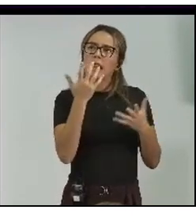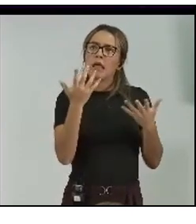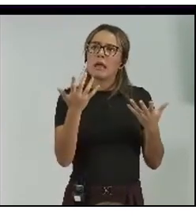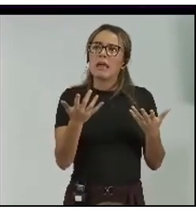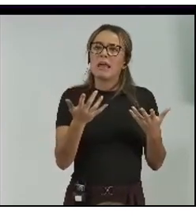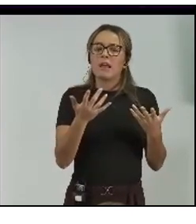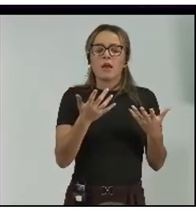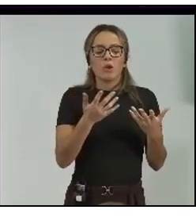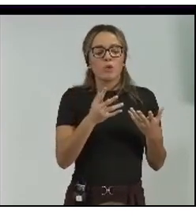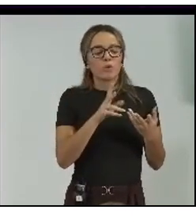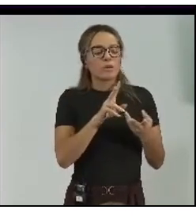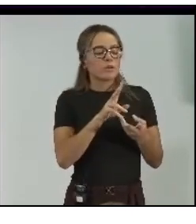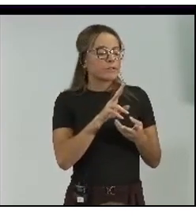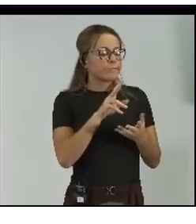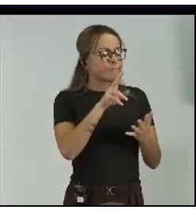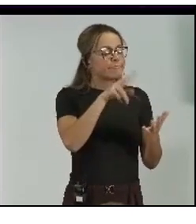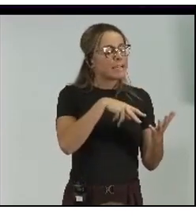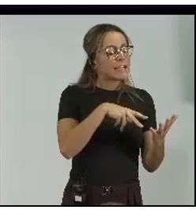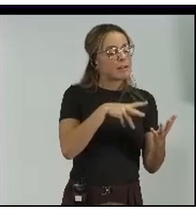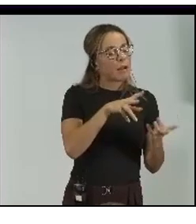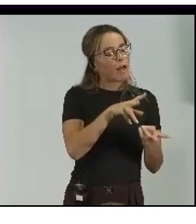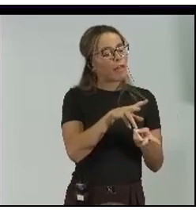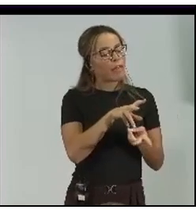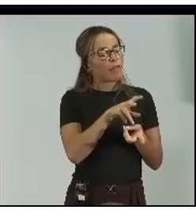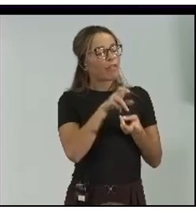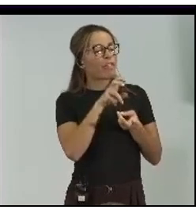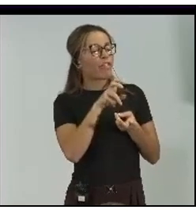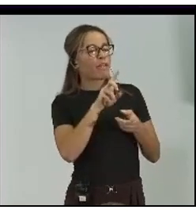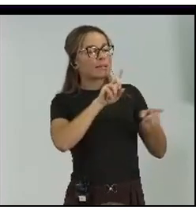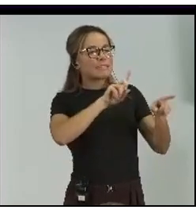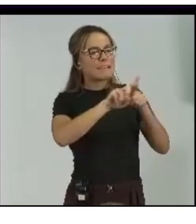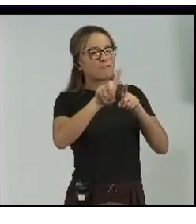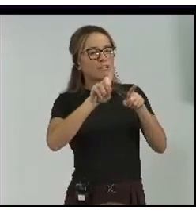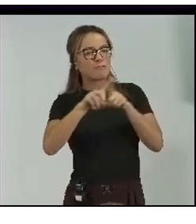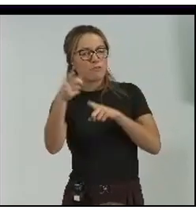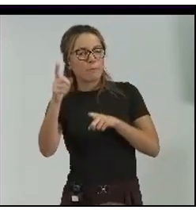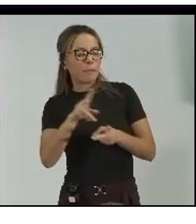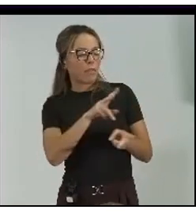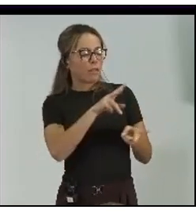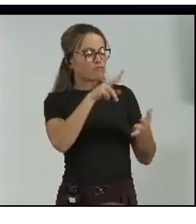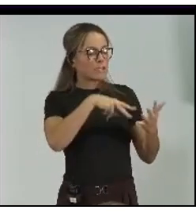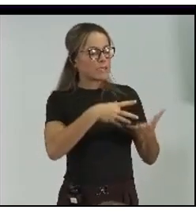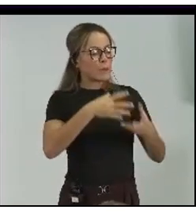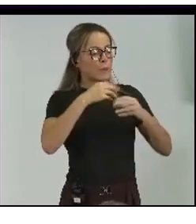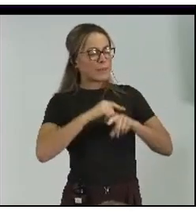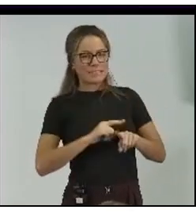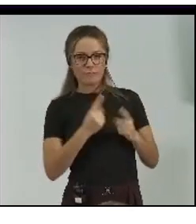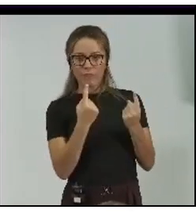to interpretation and you know, it's just having those conversation and making teams.